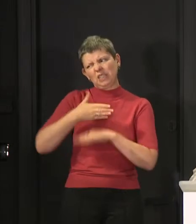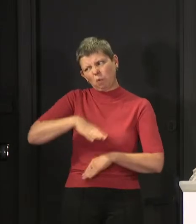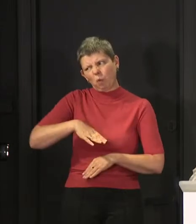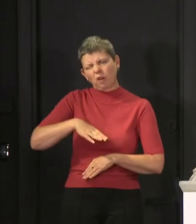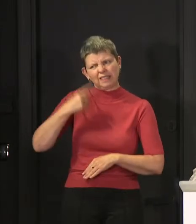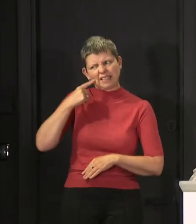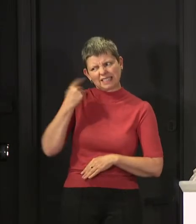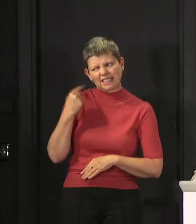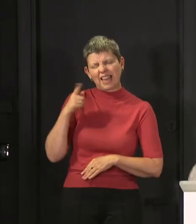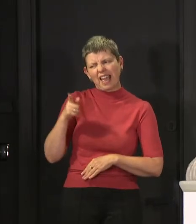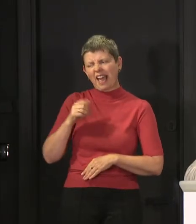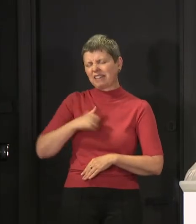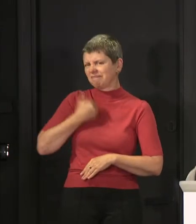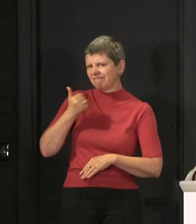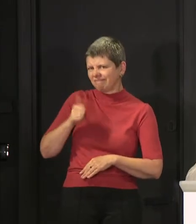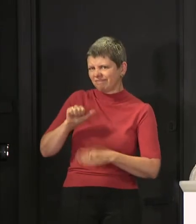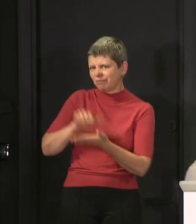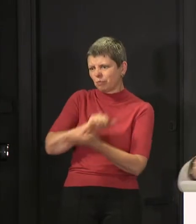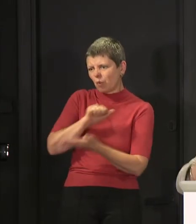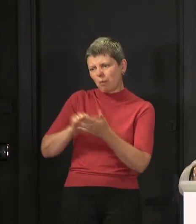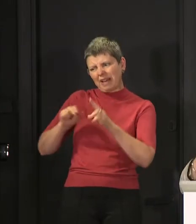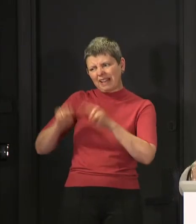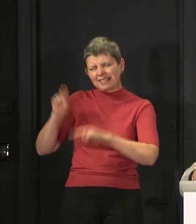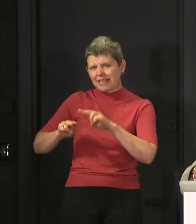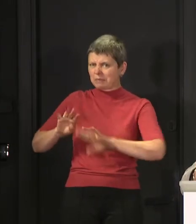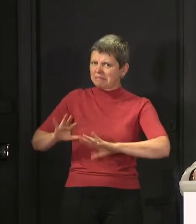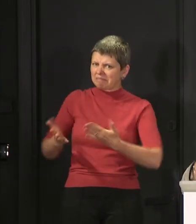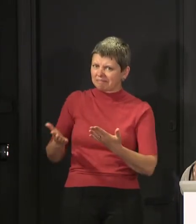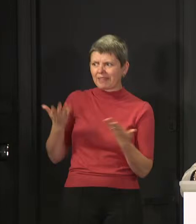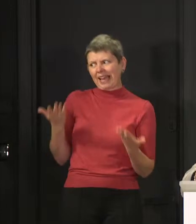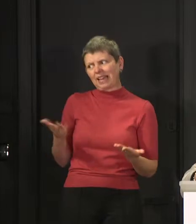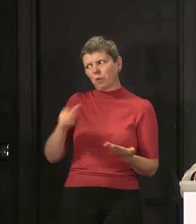done the proper assessment and we know infection levels are different, quite markedly different